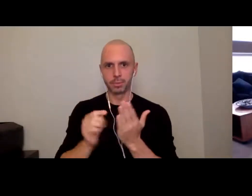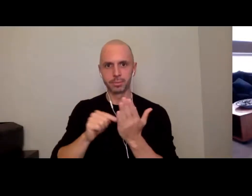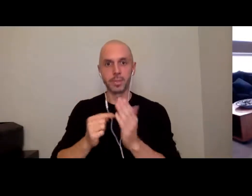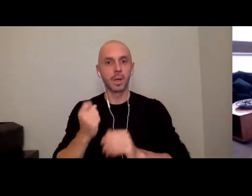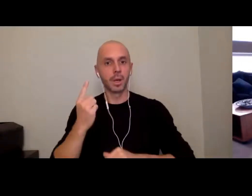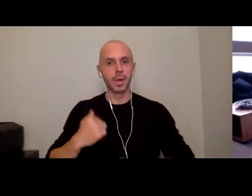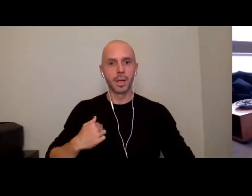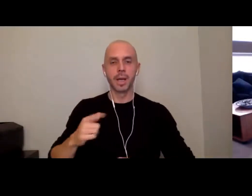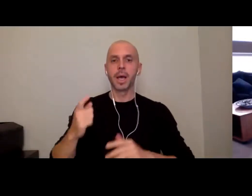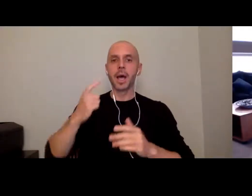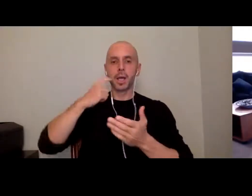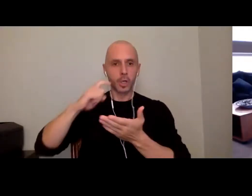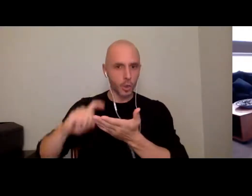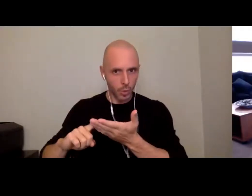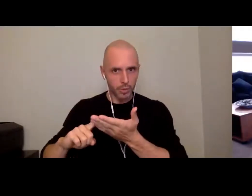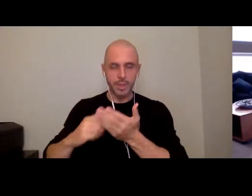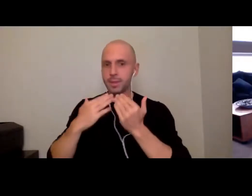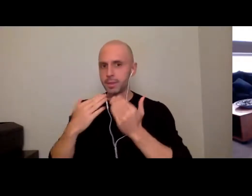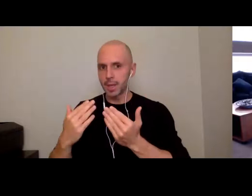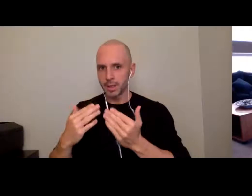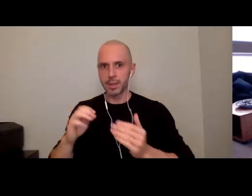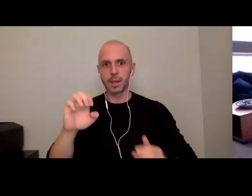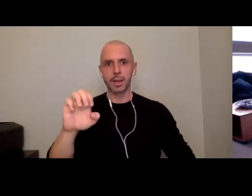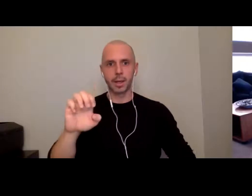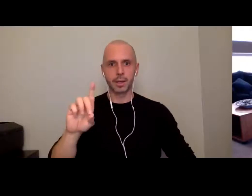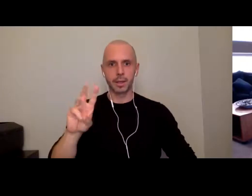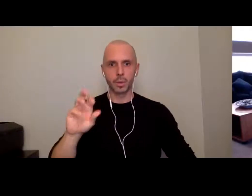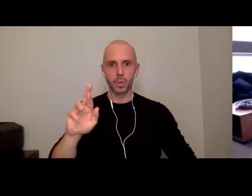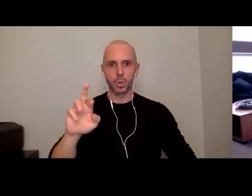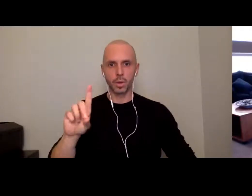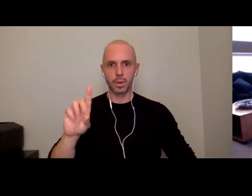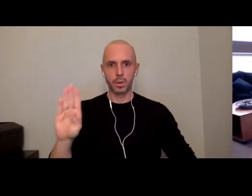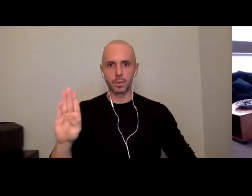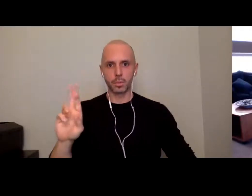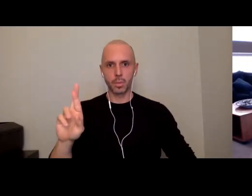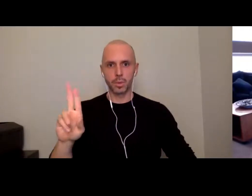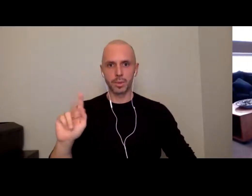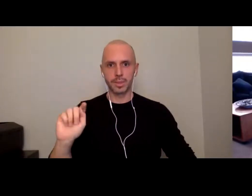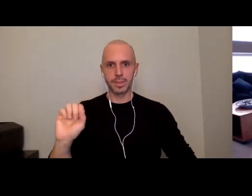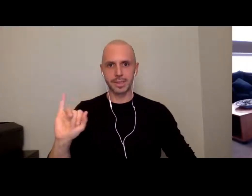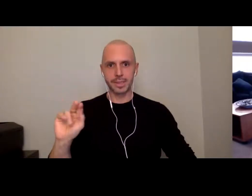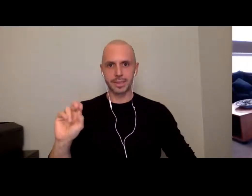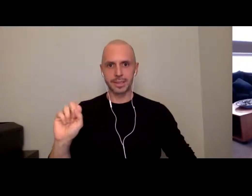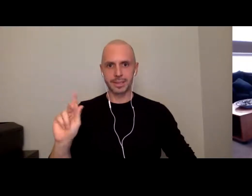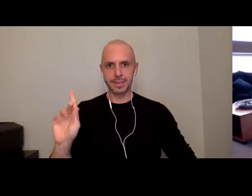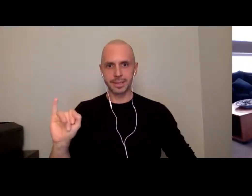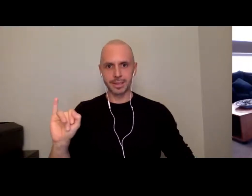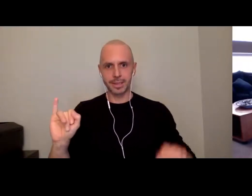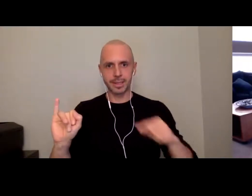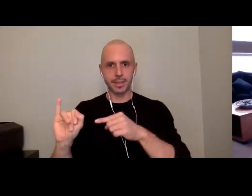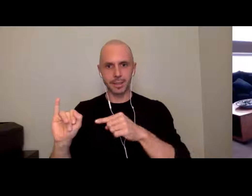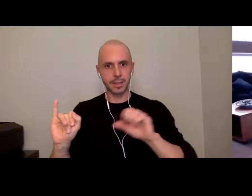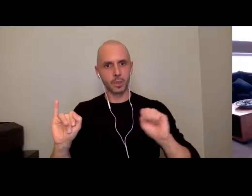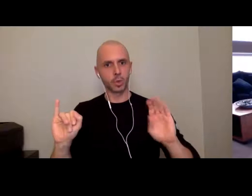they saw the sort of the worth and the value of honoring Canadian Photography